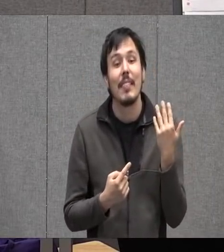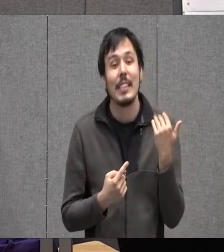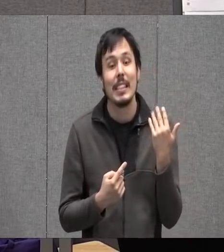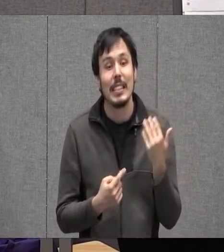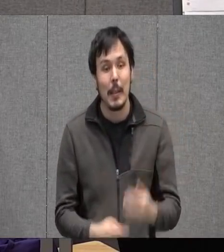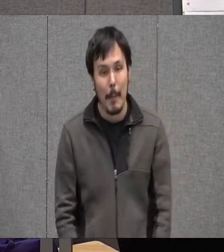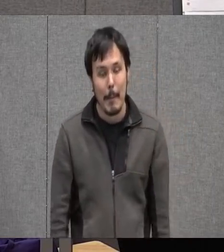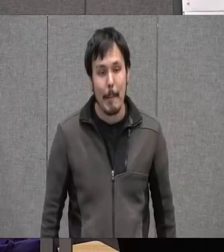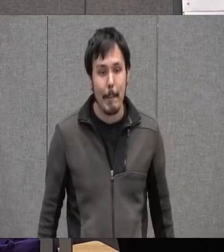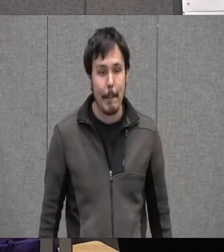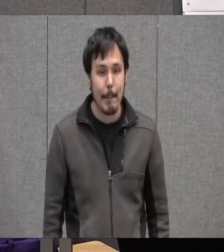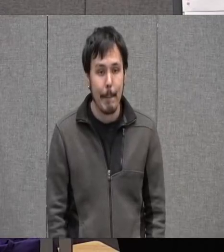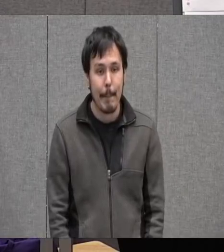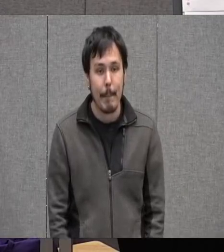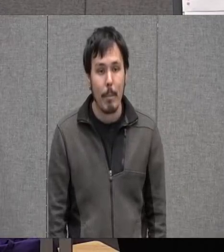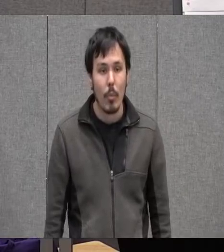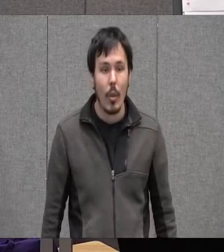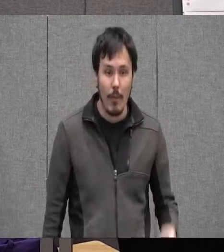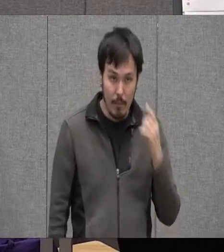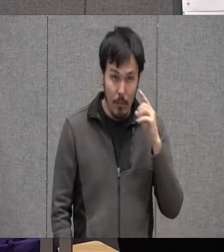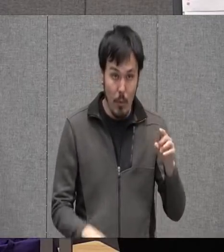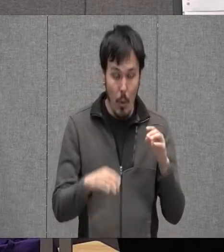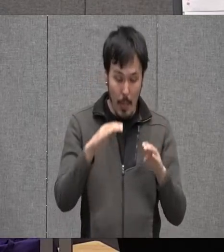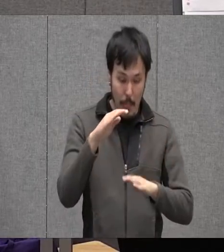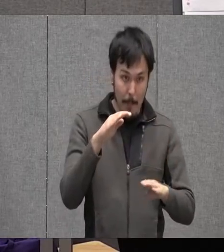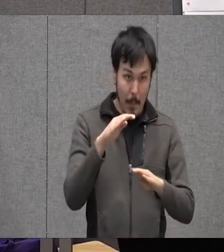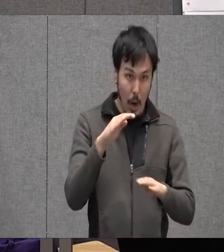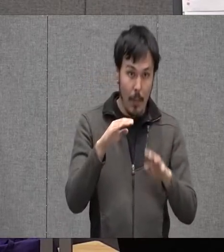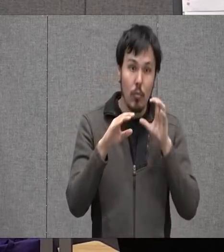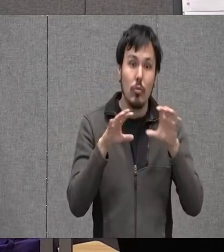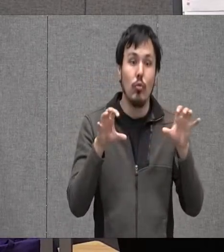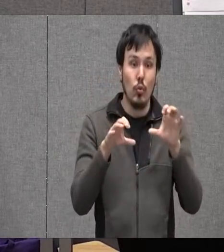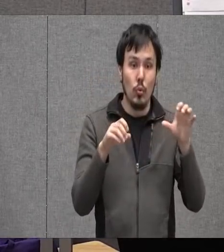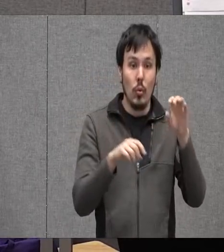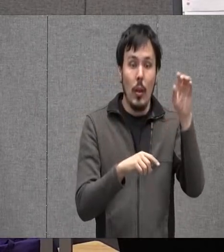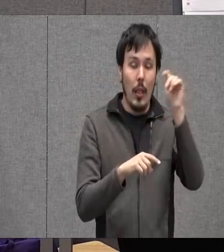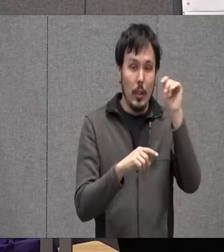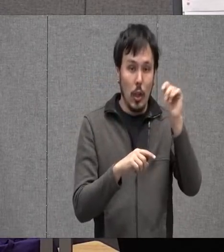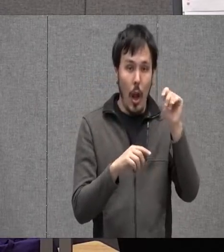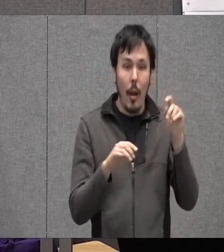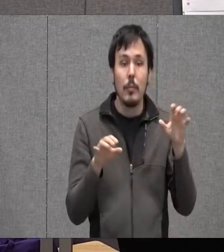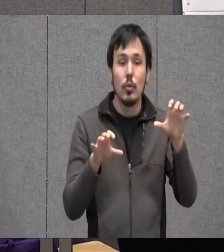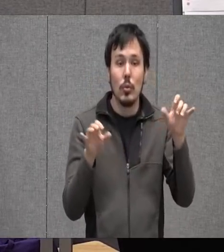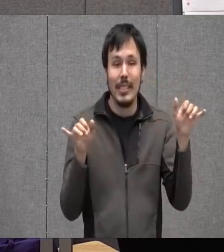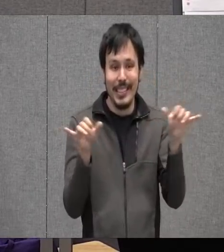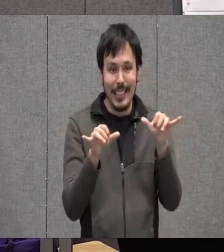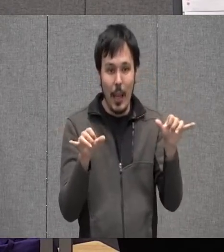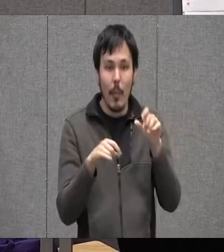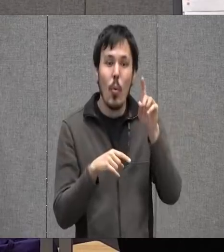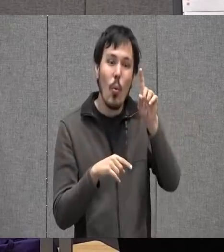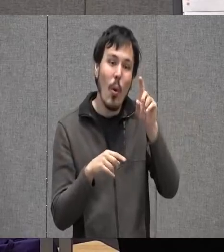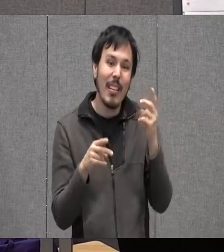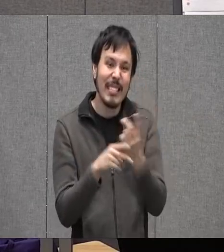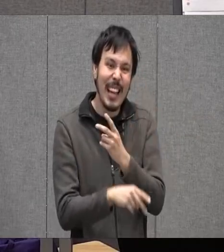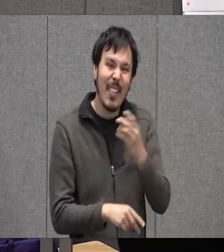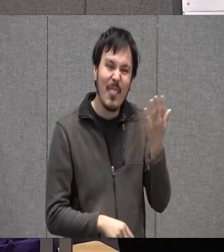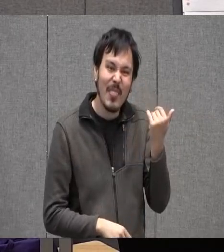So whatever we do the bottom, we do to the top to keep it equivalent and one times 15, right 15.